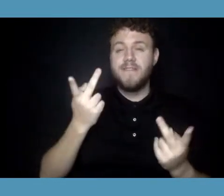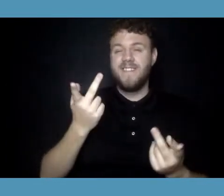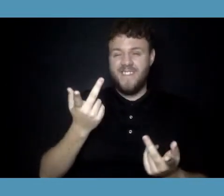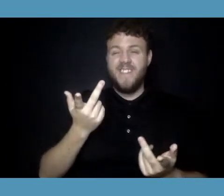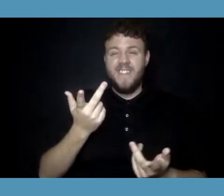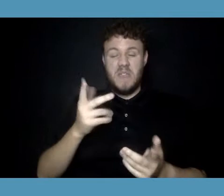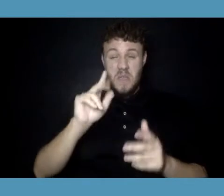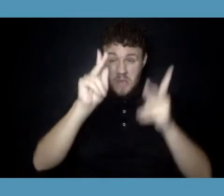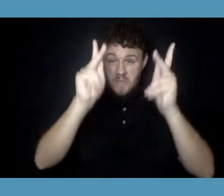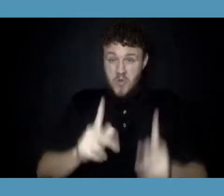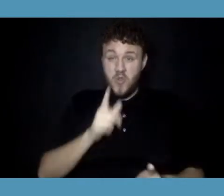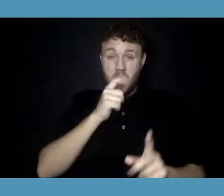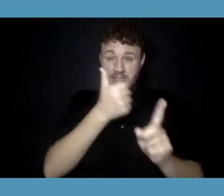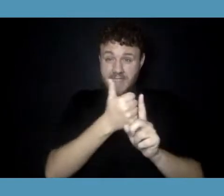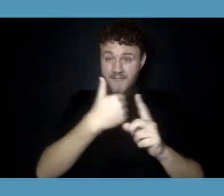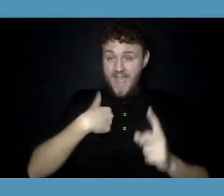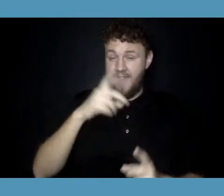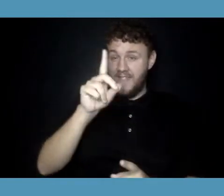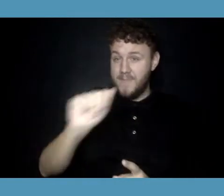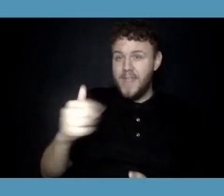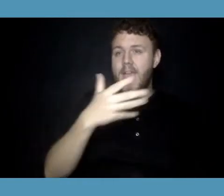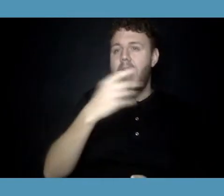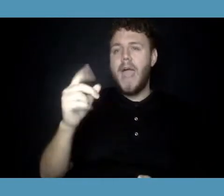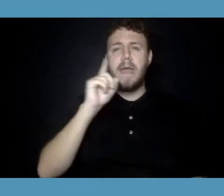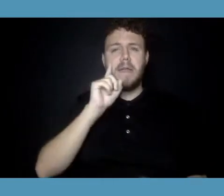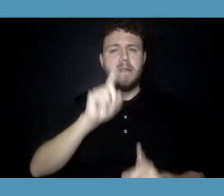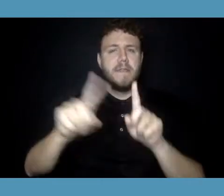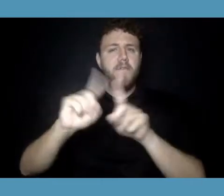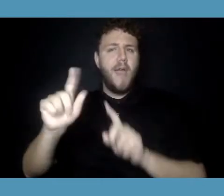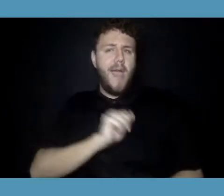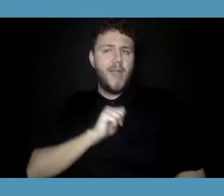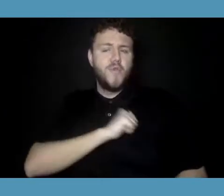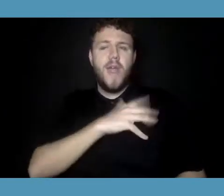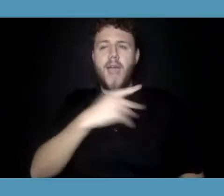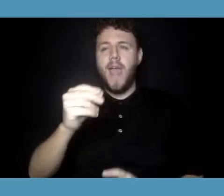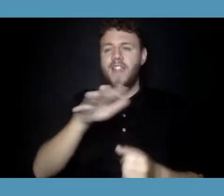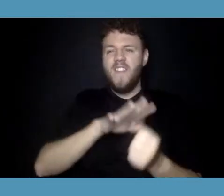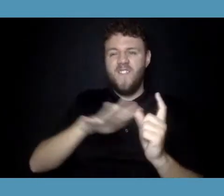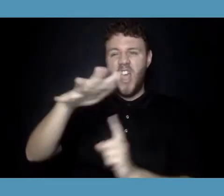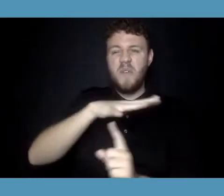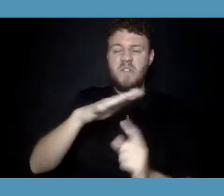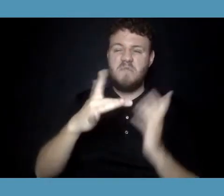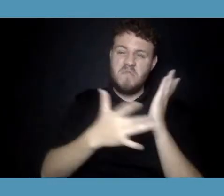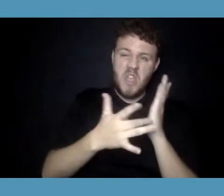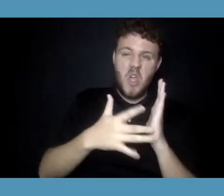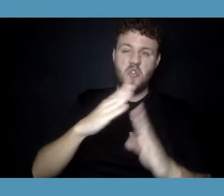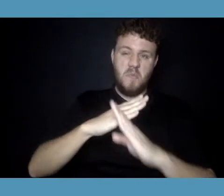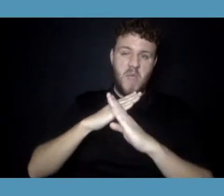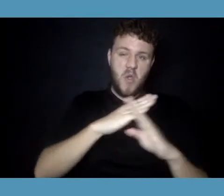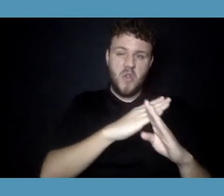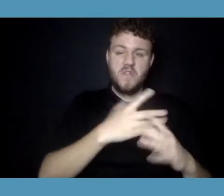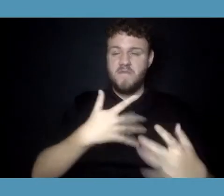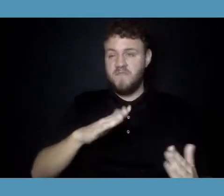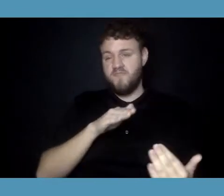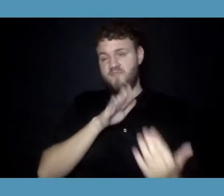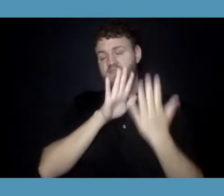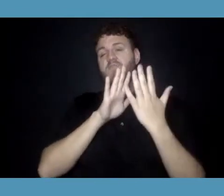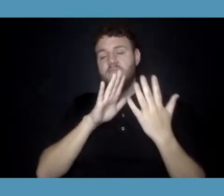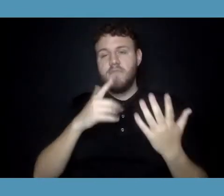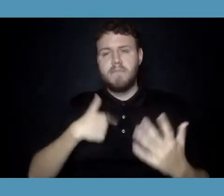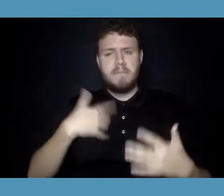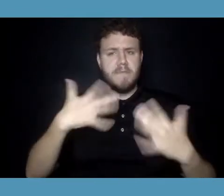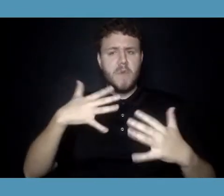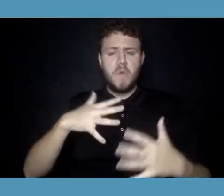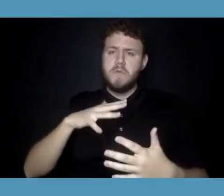disabilities and attitudinal environmental and technological barriers that hinder their full and effective participation in